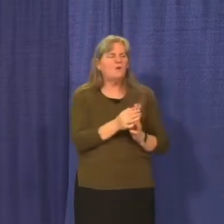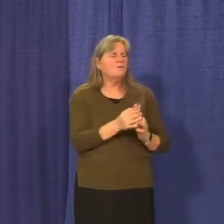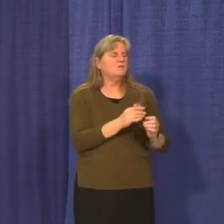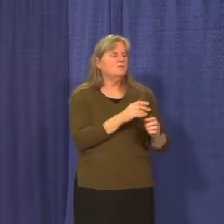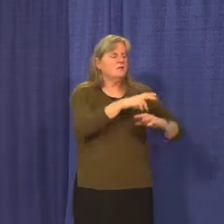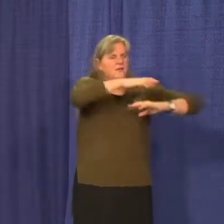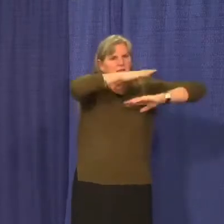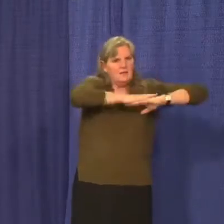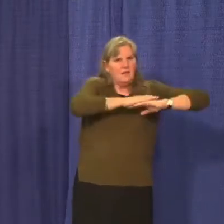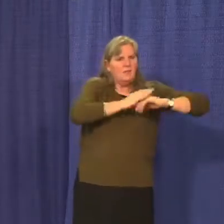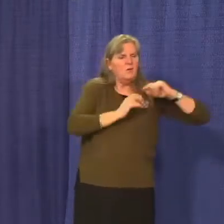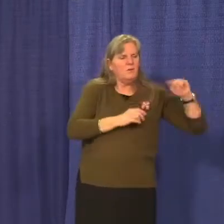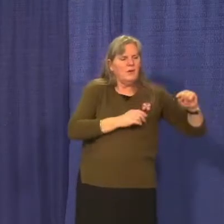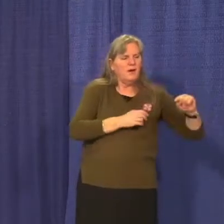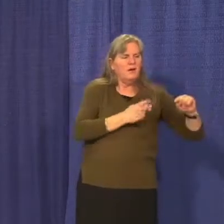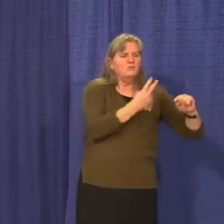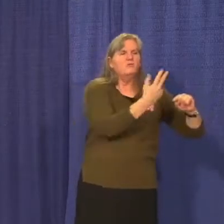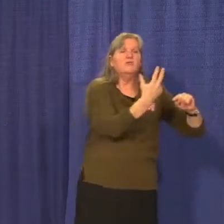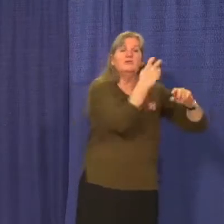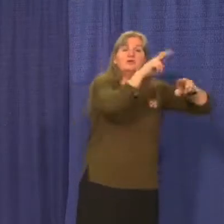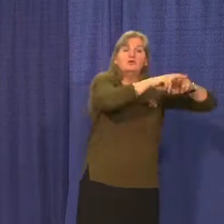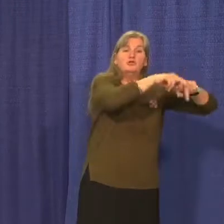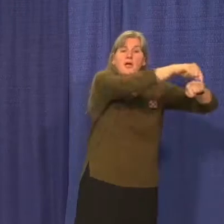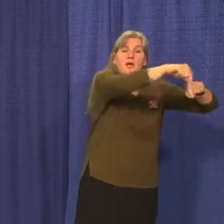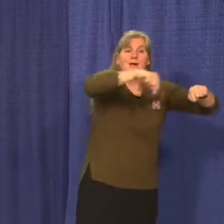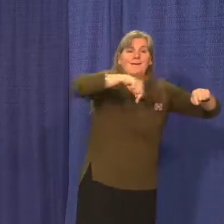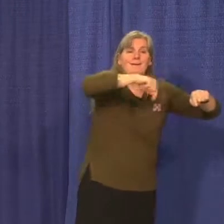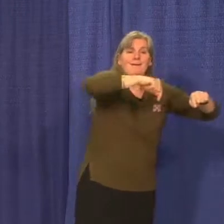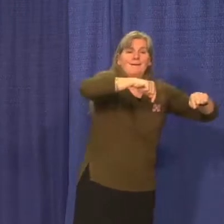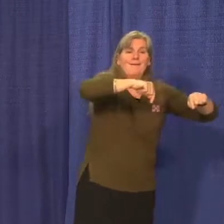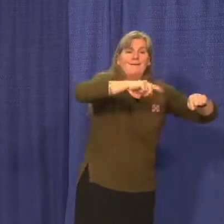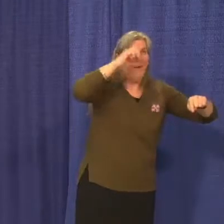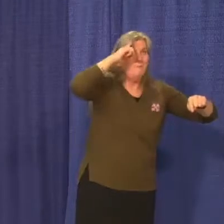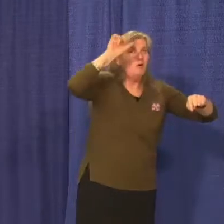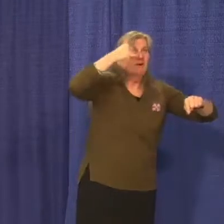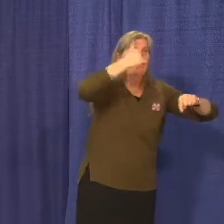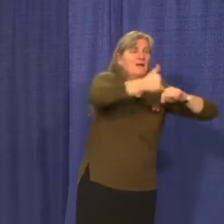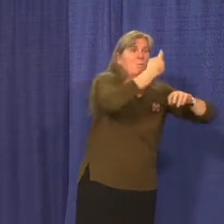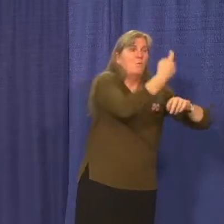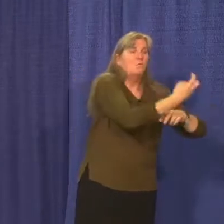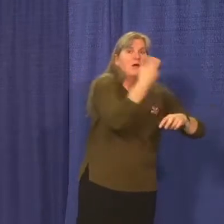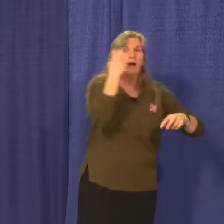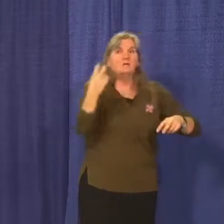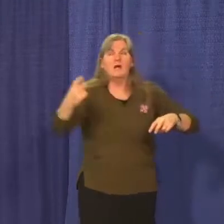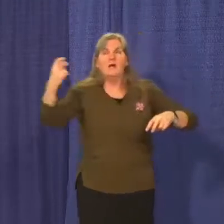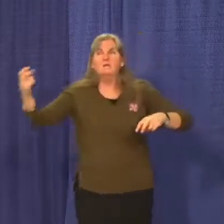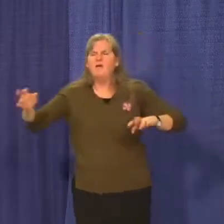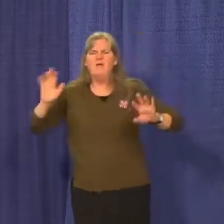will do those two or three at the same time. That increased the throughput,